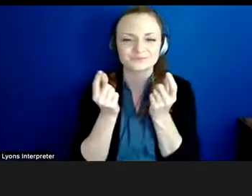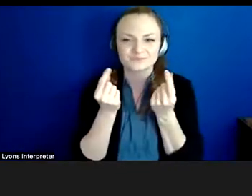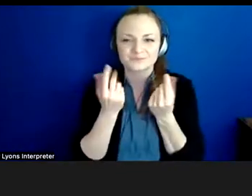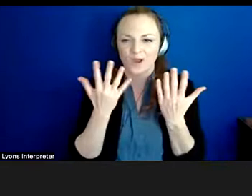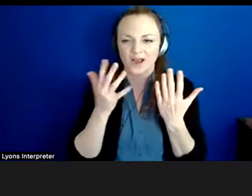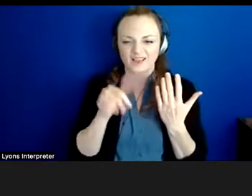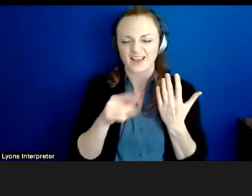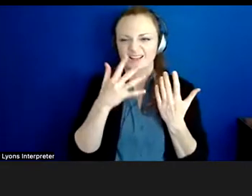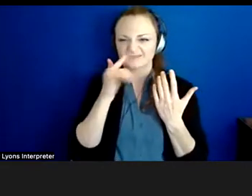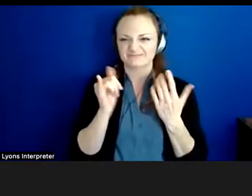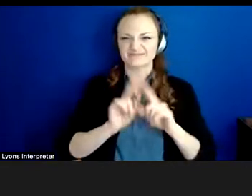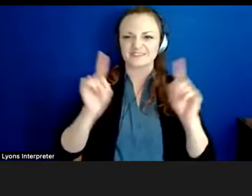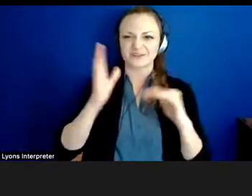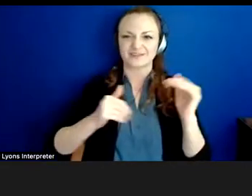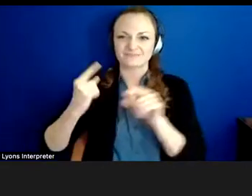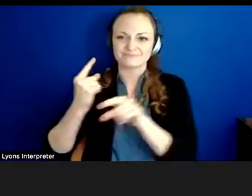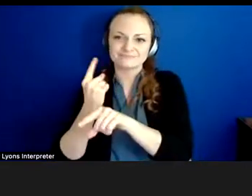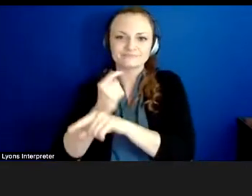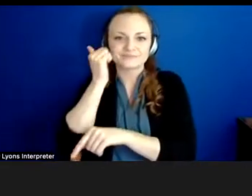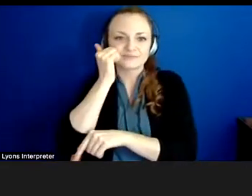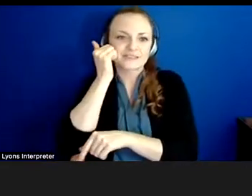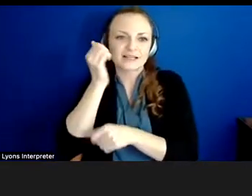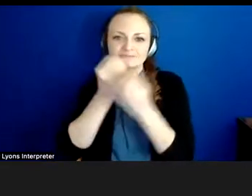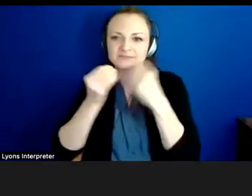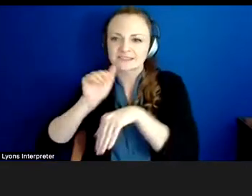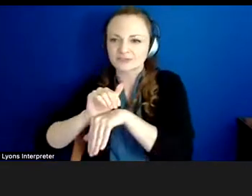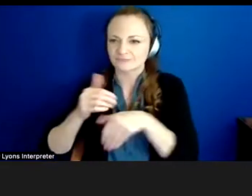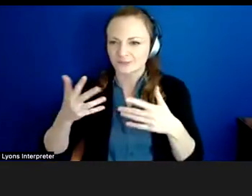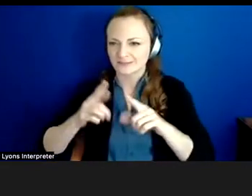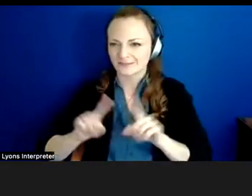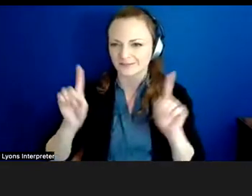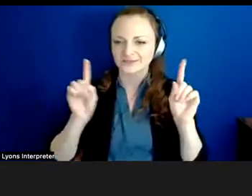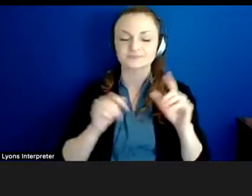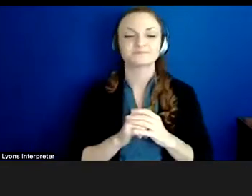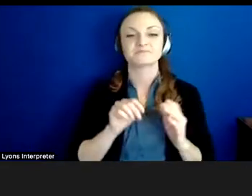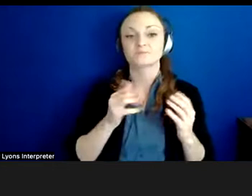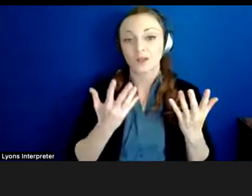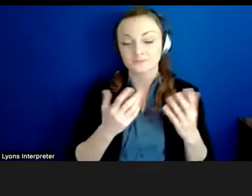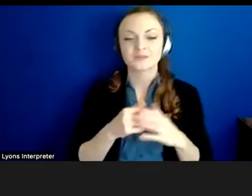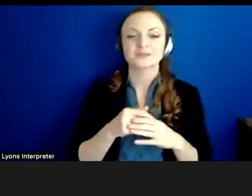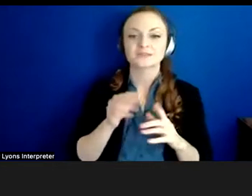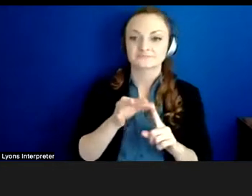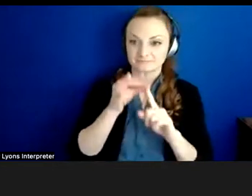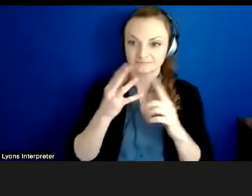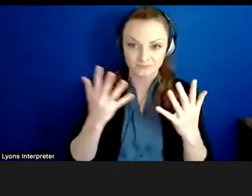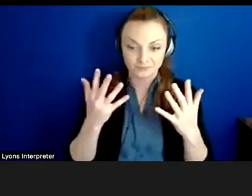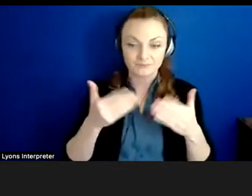19:12:32 Well, the difference is that there is before the meal A. quite long service that